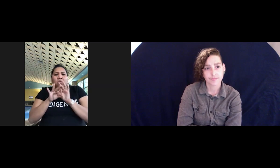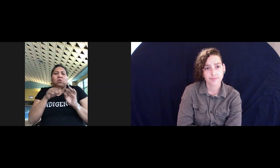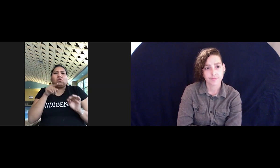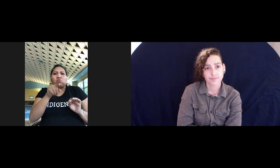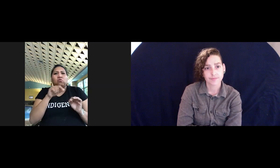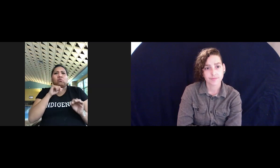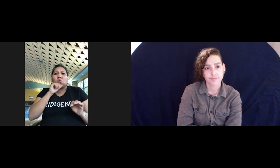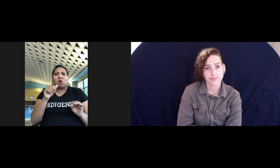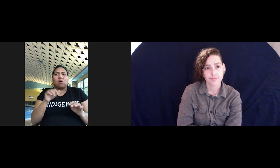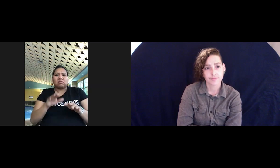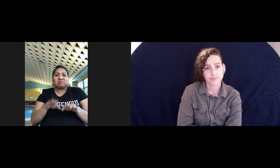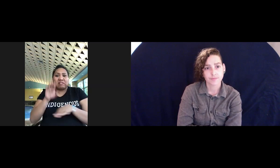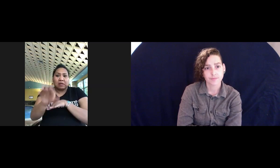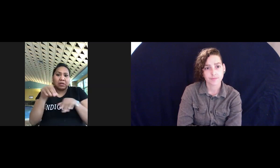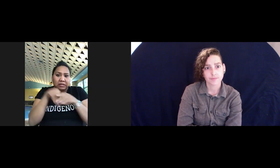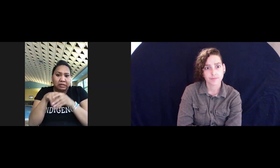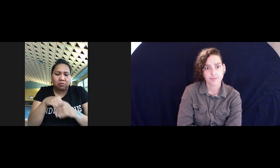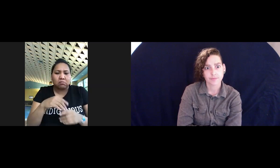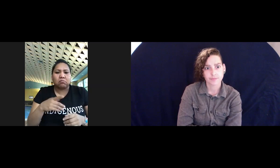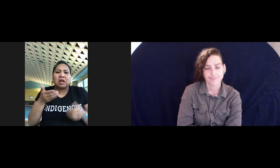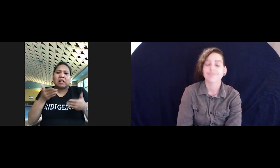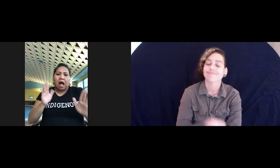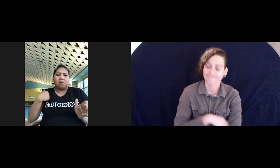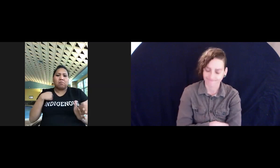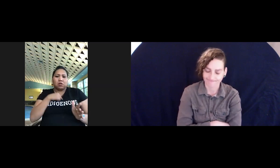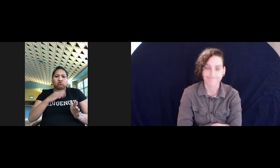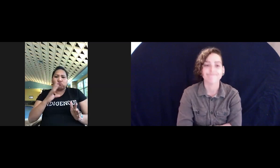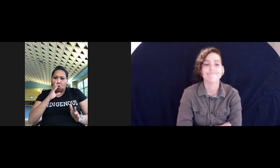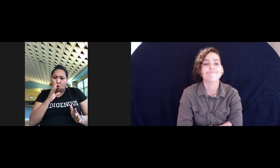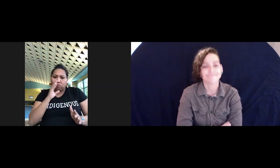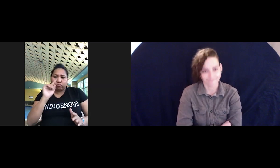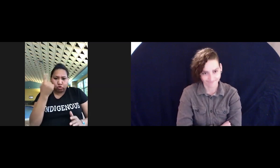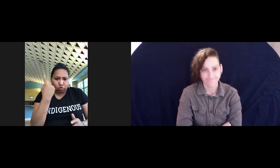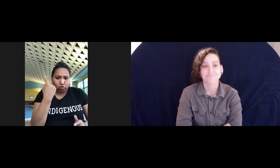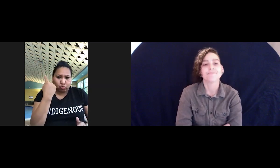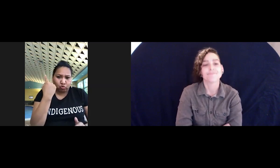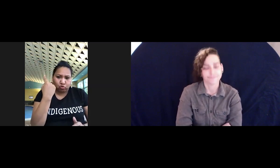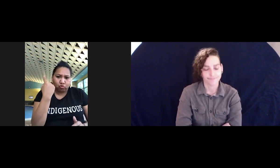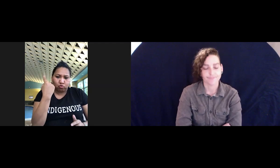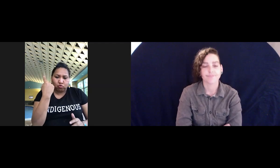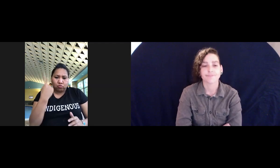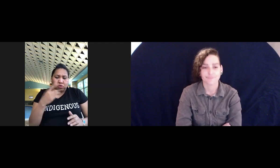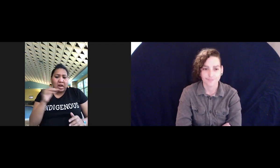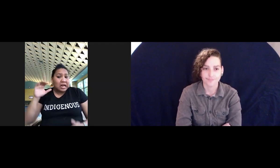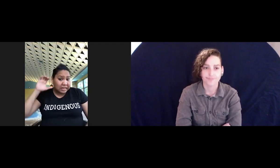It's important that you don't step in. Let us speak first.